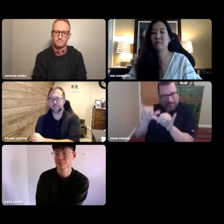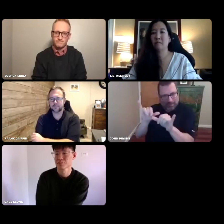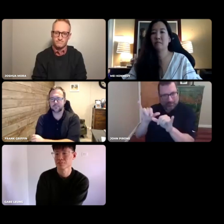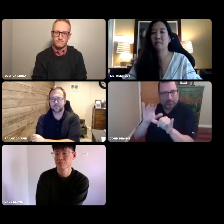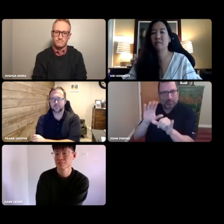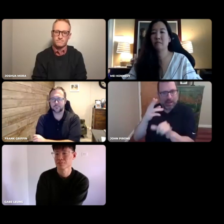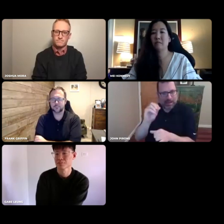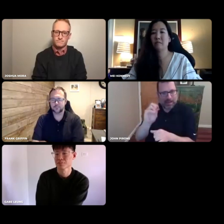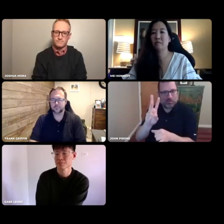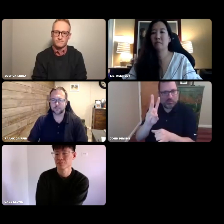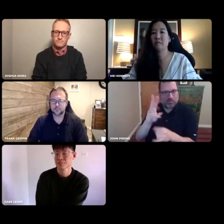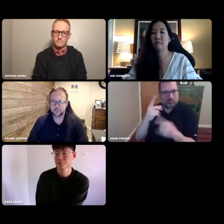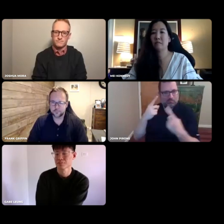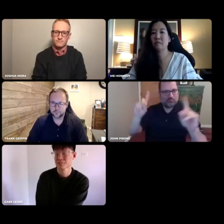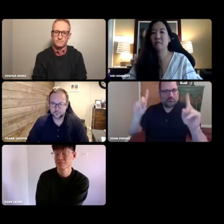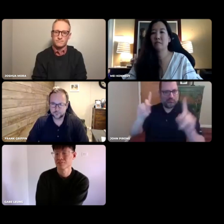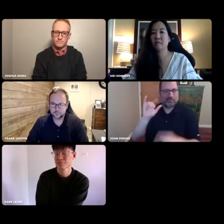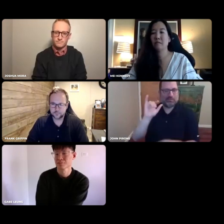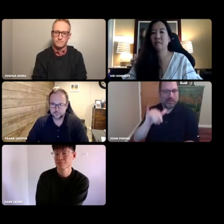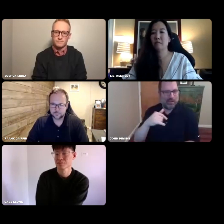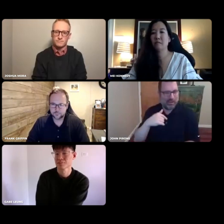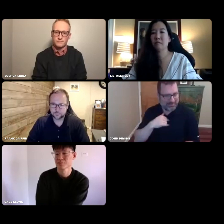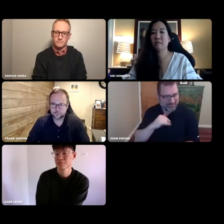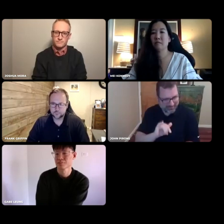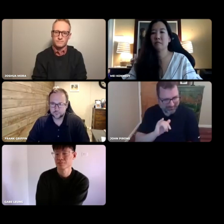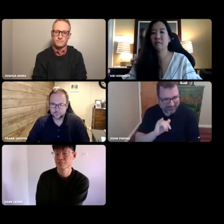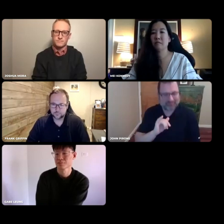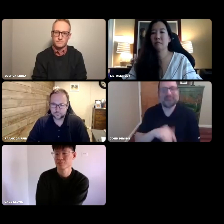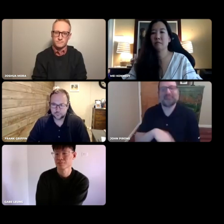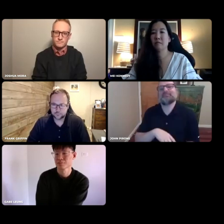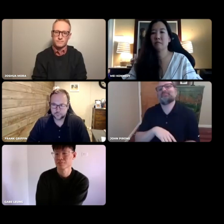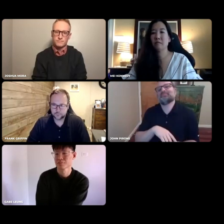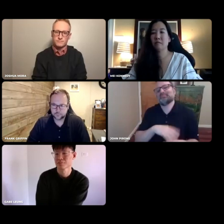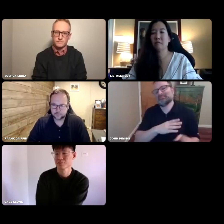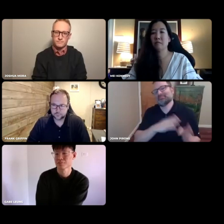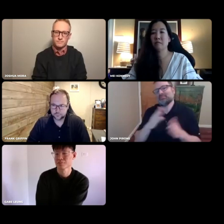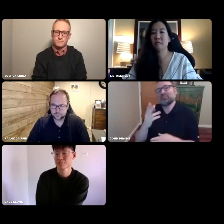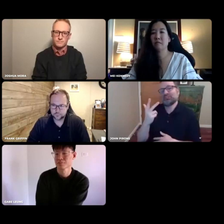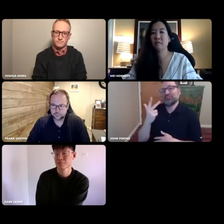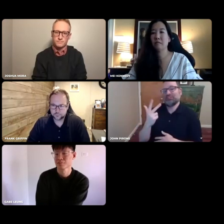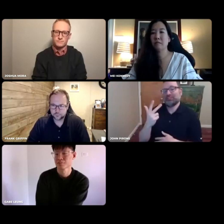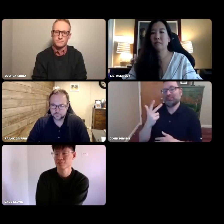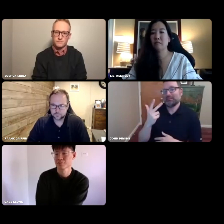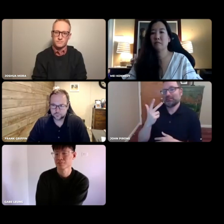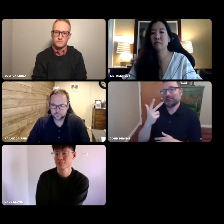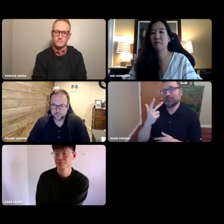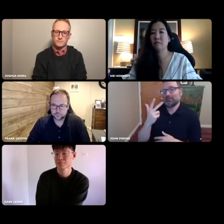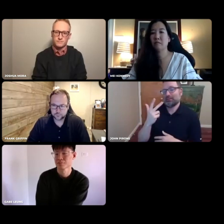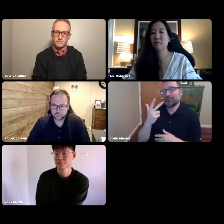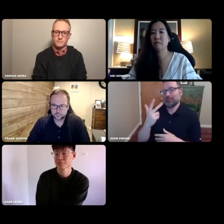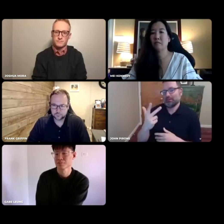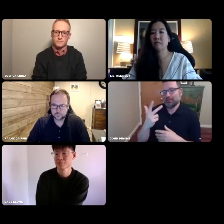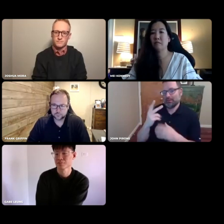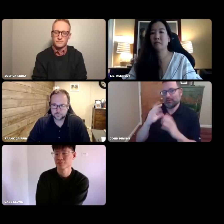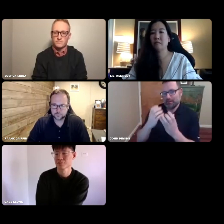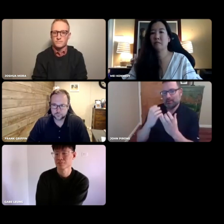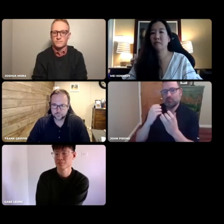It looks different in this scenario, which I have to figure out.